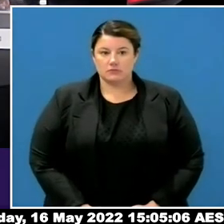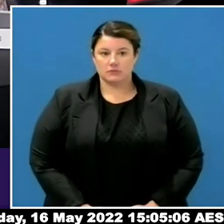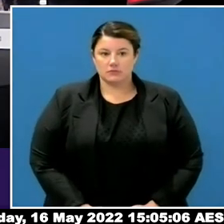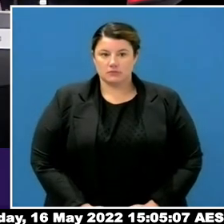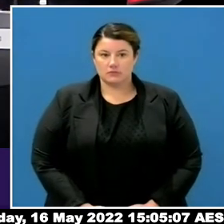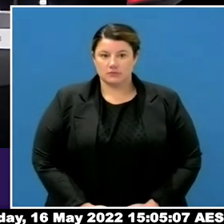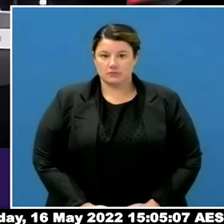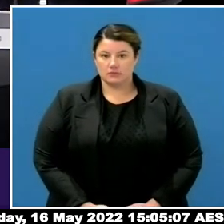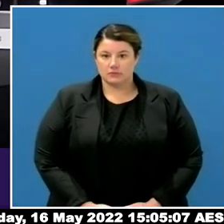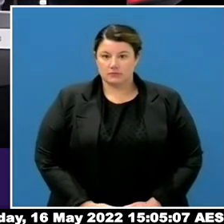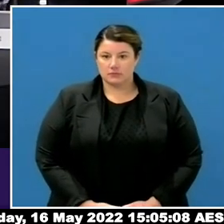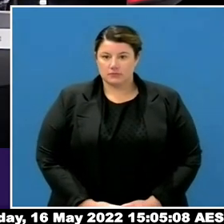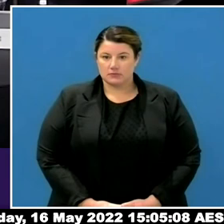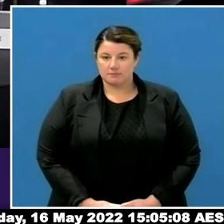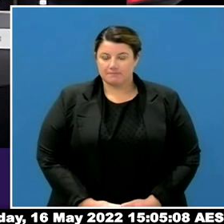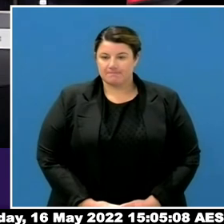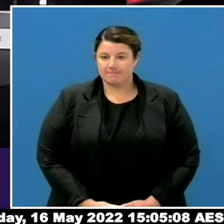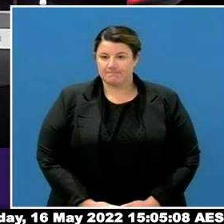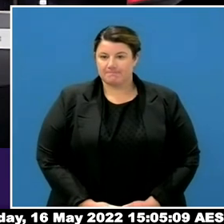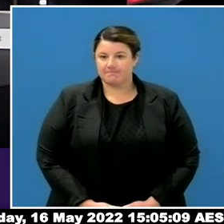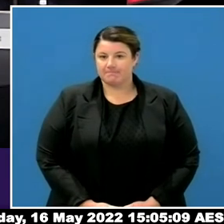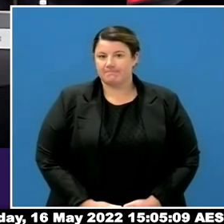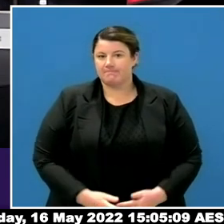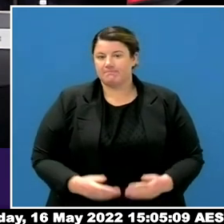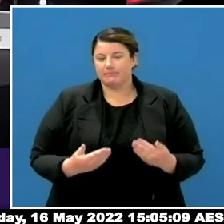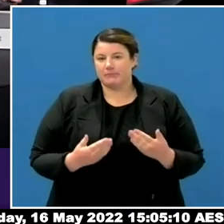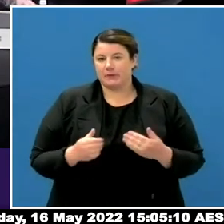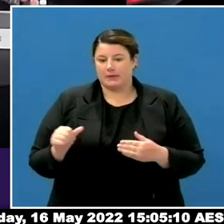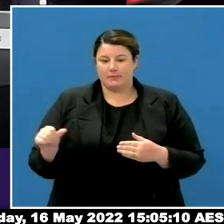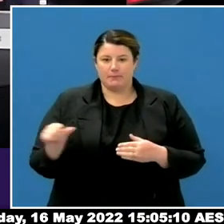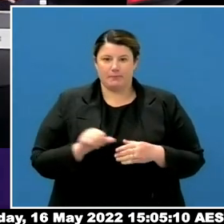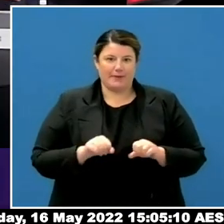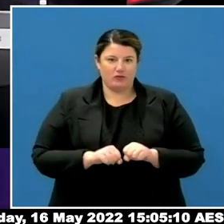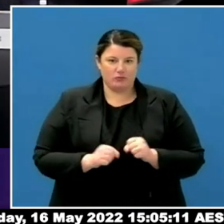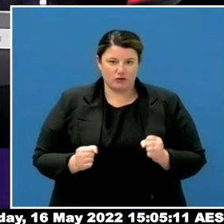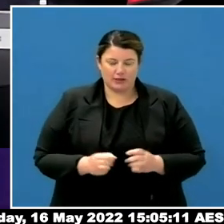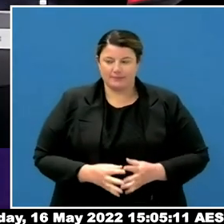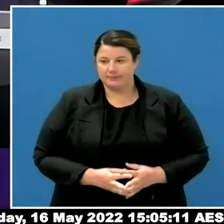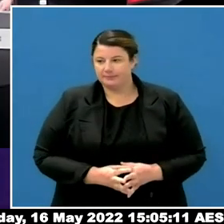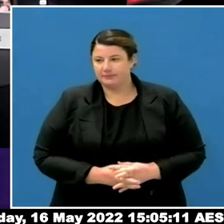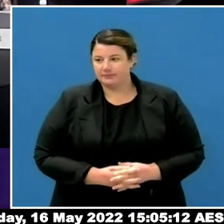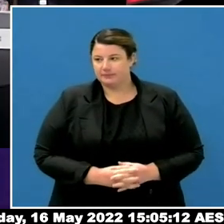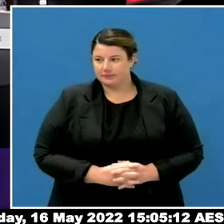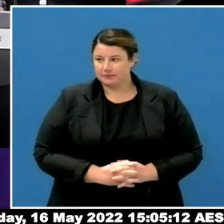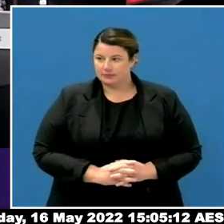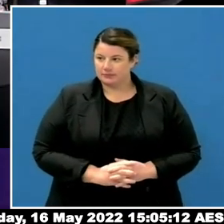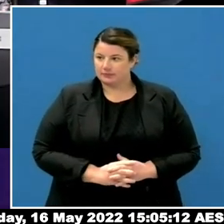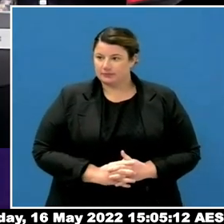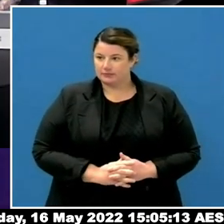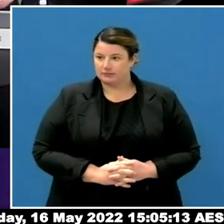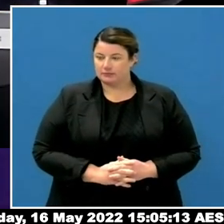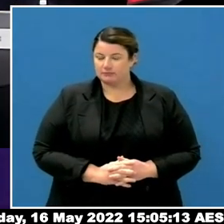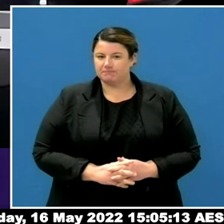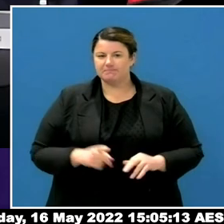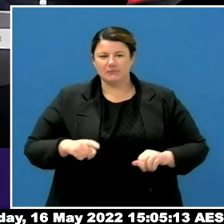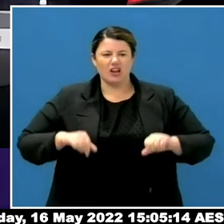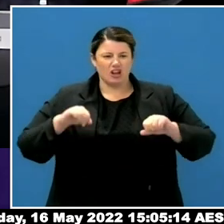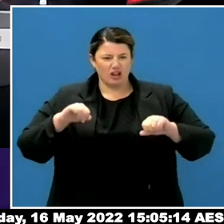Royal Commission is resumed. Mr Fogarty, just before we resume, I think there are a couple more appearances to